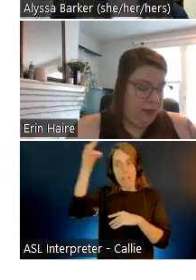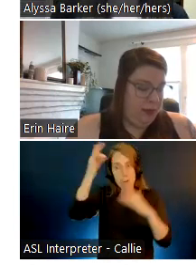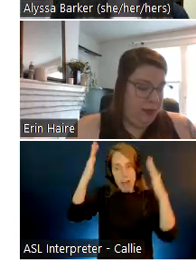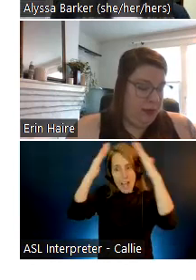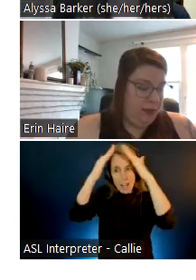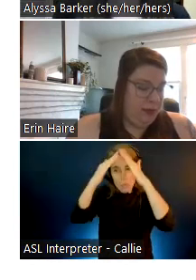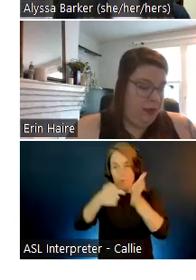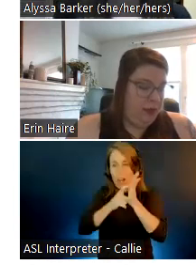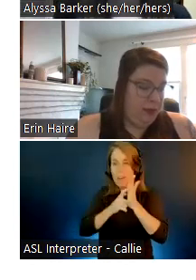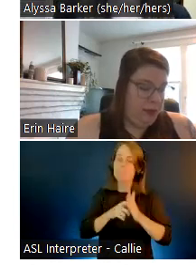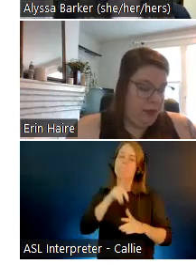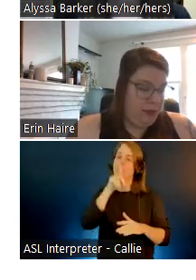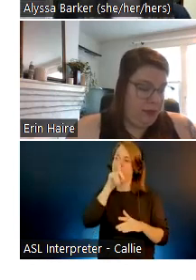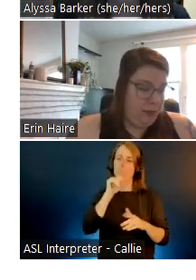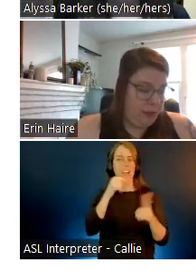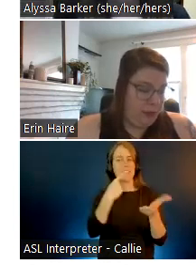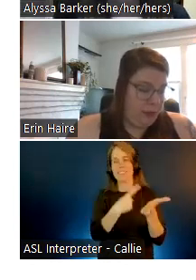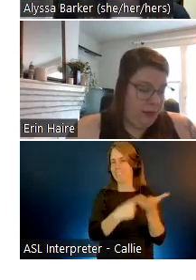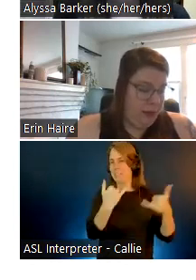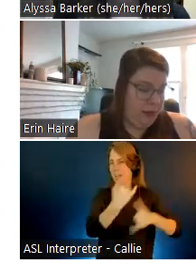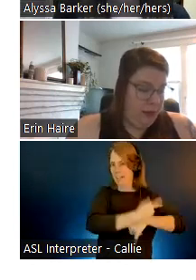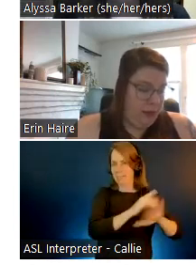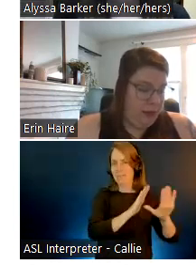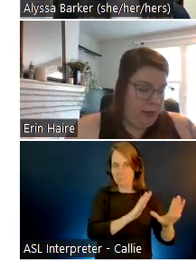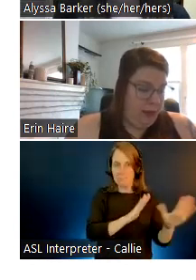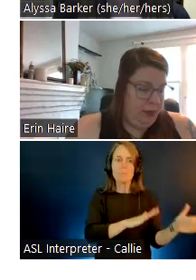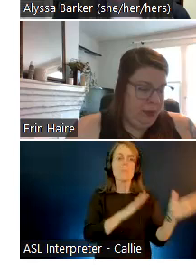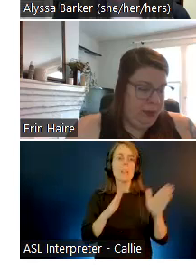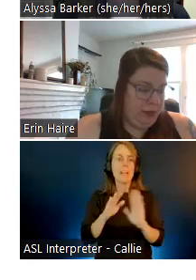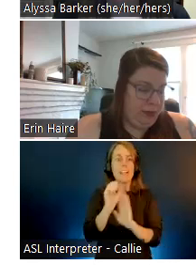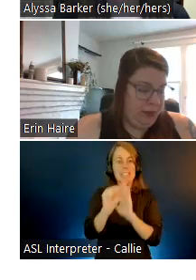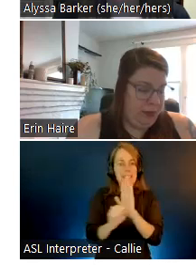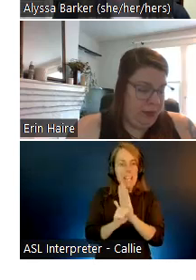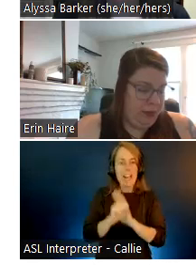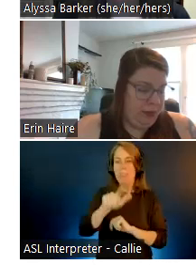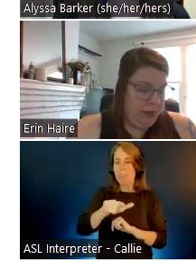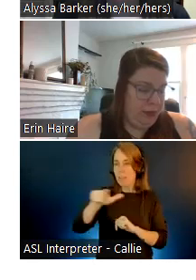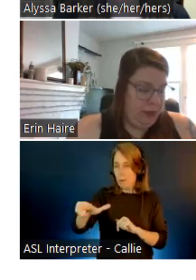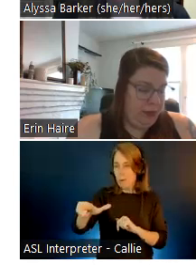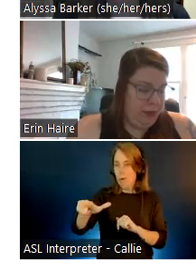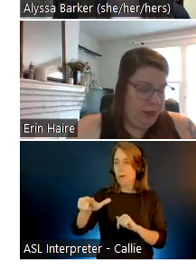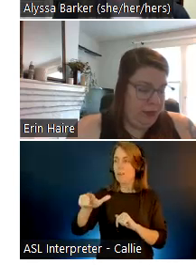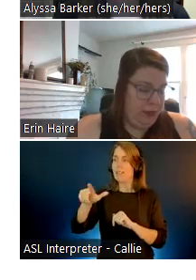the state land lieutenant act provides a lot of rights and responsibilities to tenants and we're